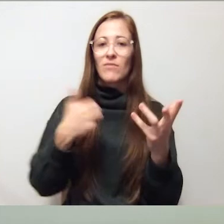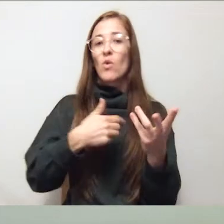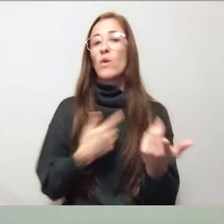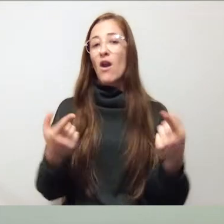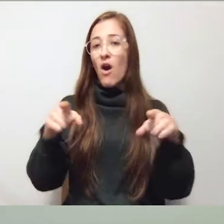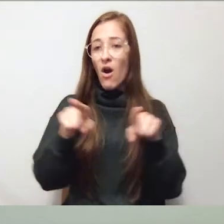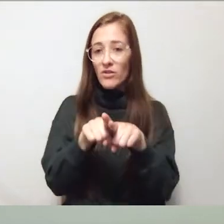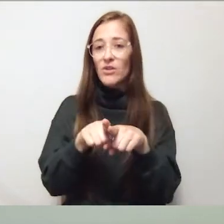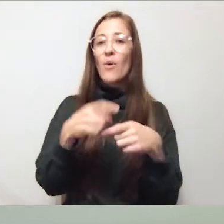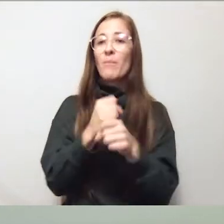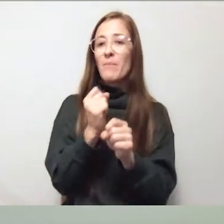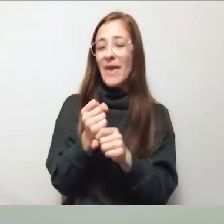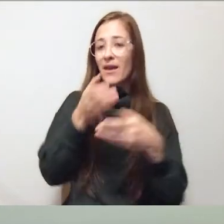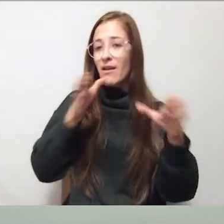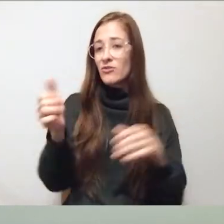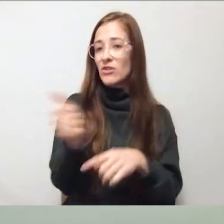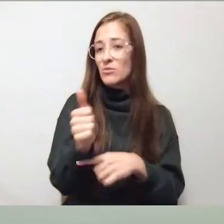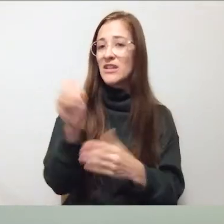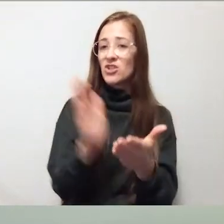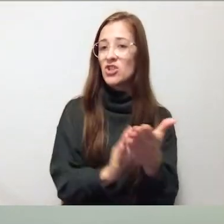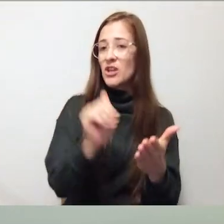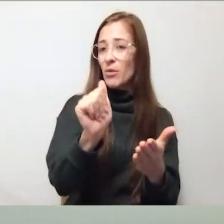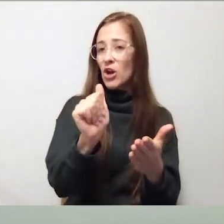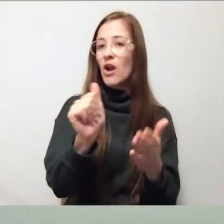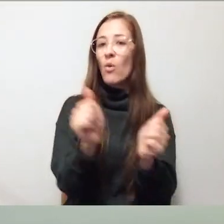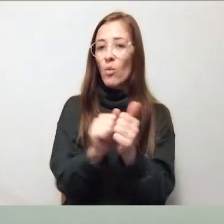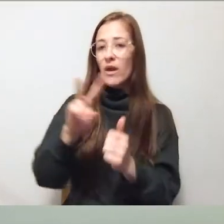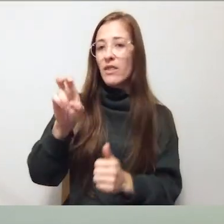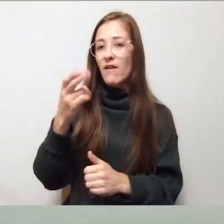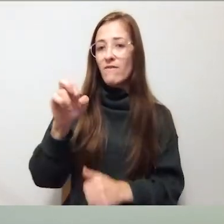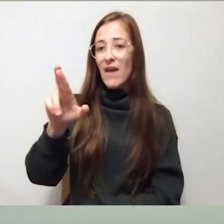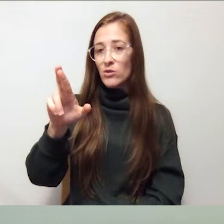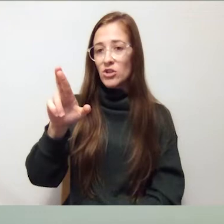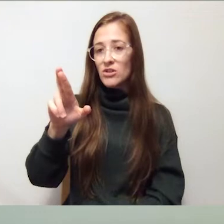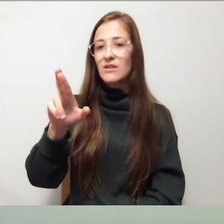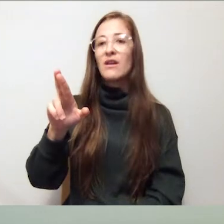for older individuals with vouchers or coupons that we pre-purchase on behalf of individuals.